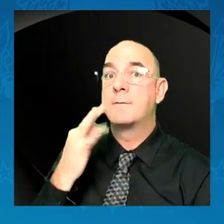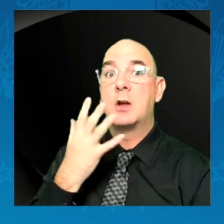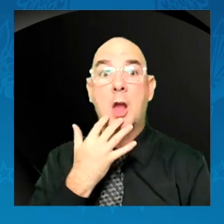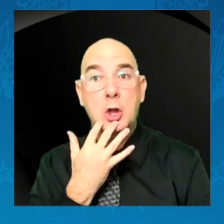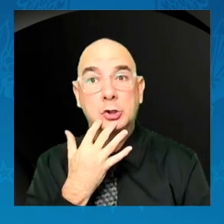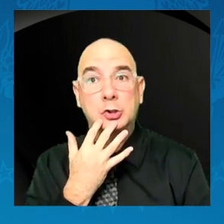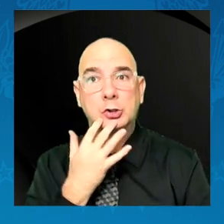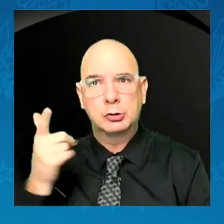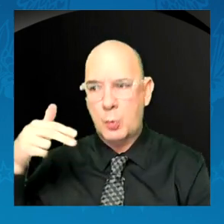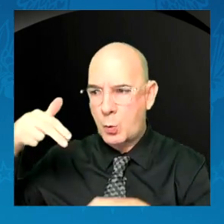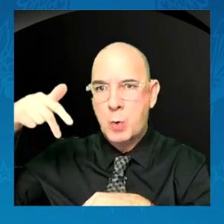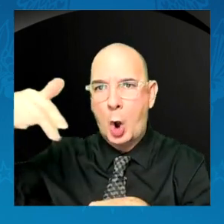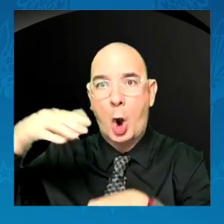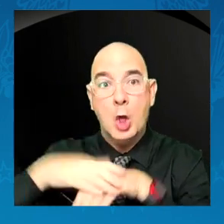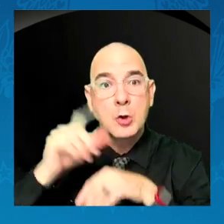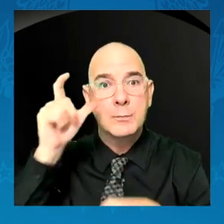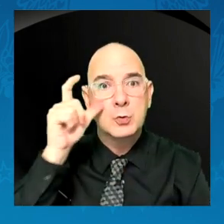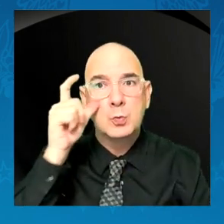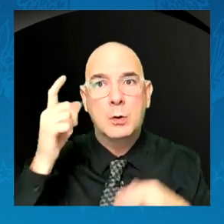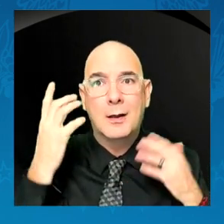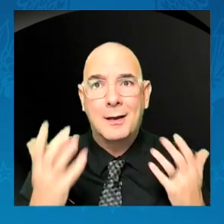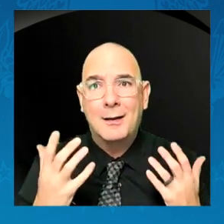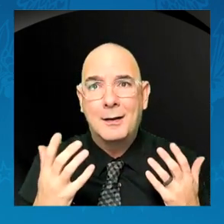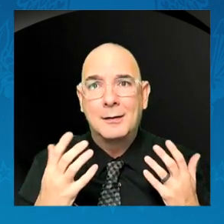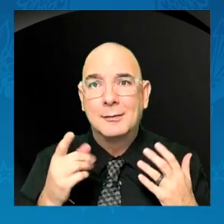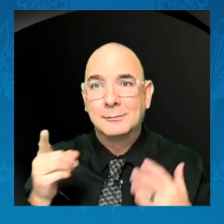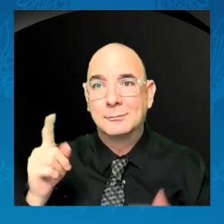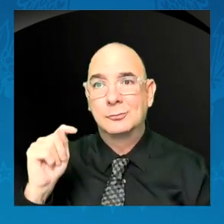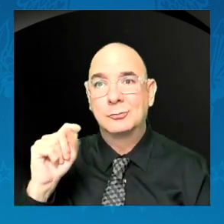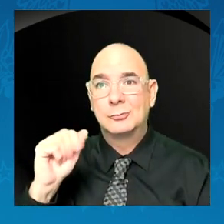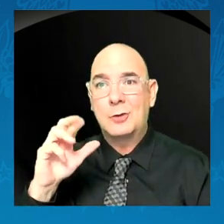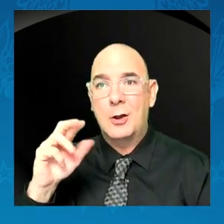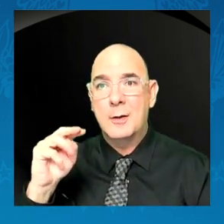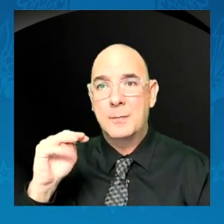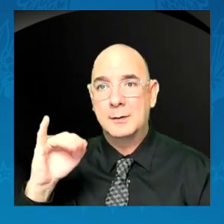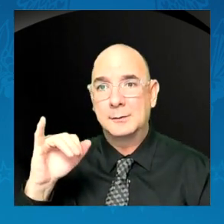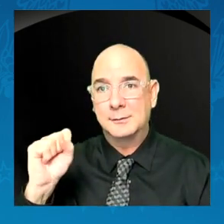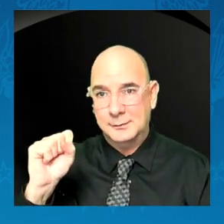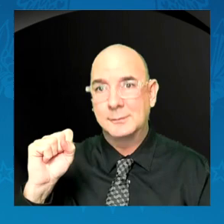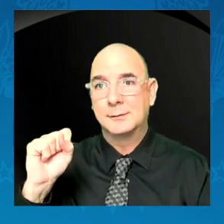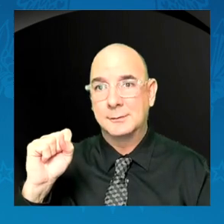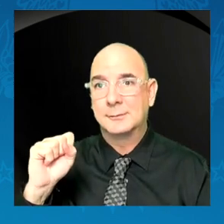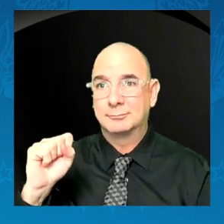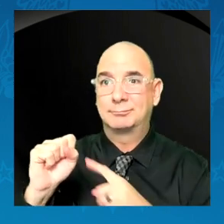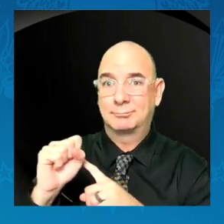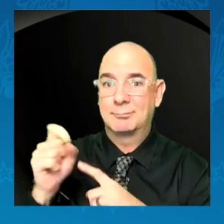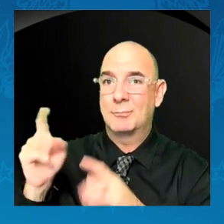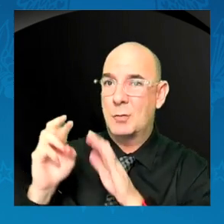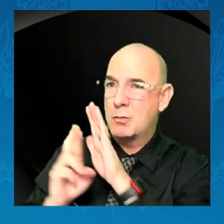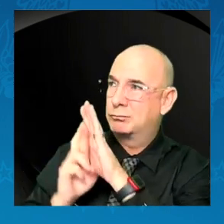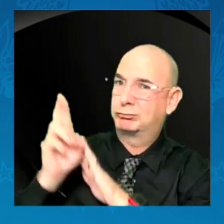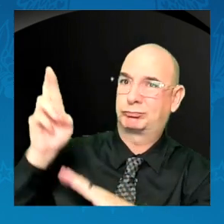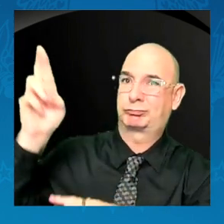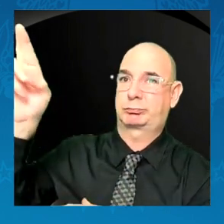will do more than any of us could ever hope in terms of inspiring a generation of Americans